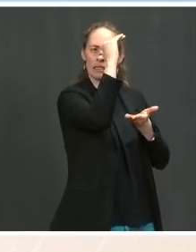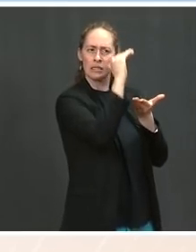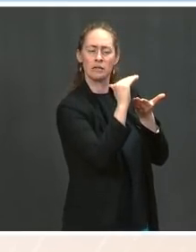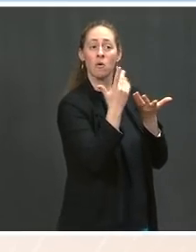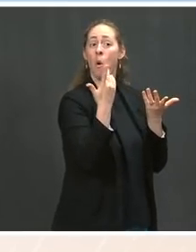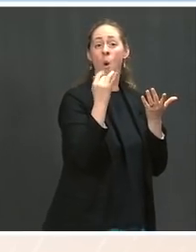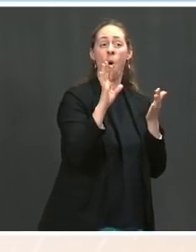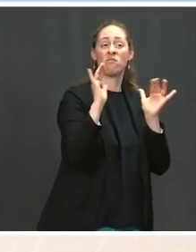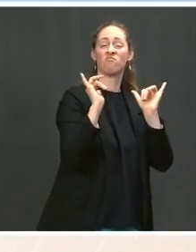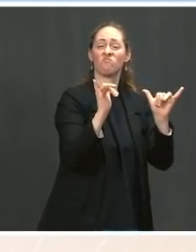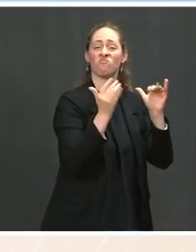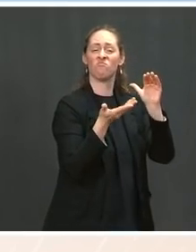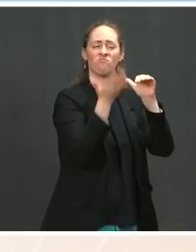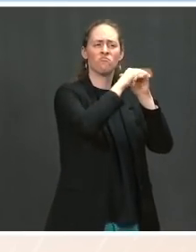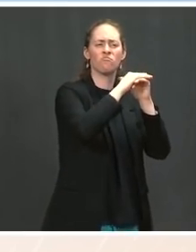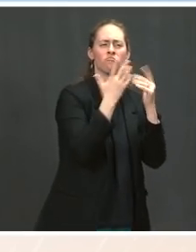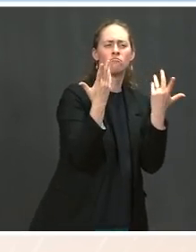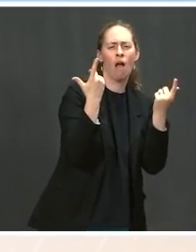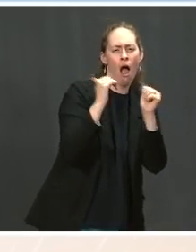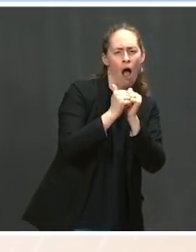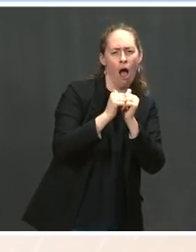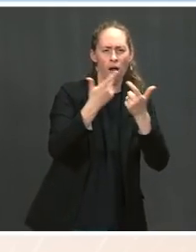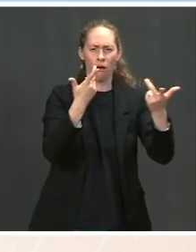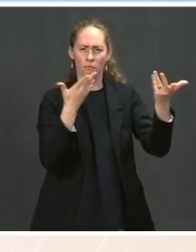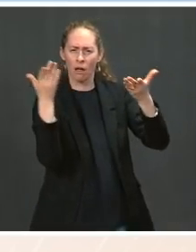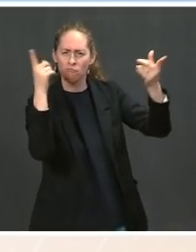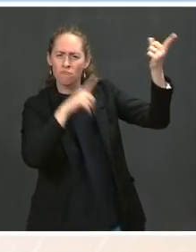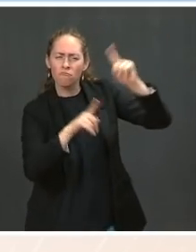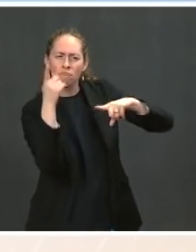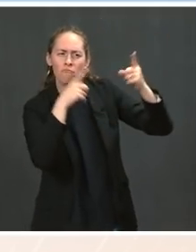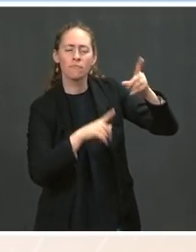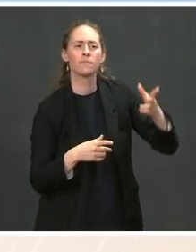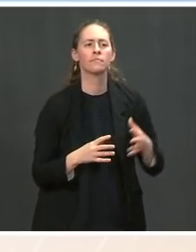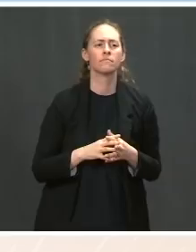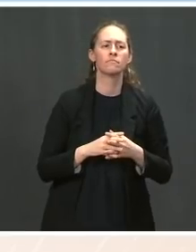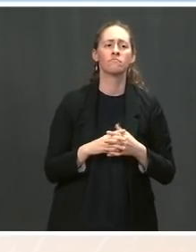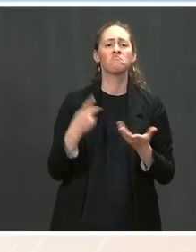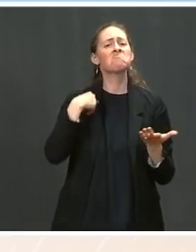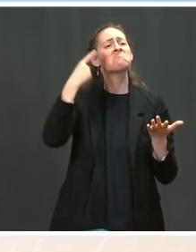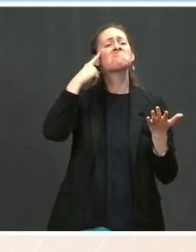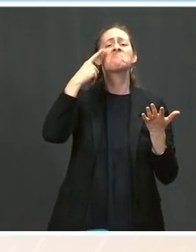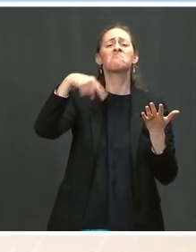Ms. Psaki: Mm-hmm. Well, I certainly think those negotiations will happen out of the Treasury Department.